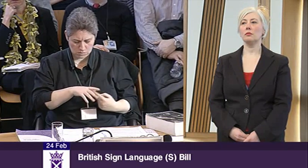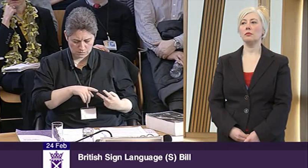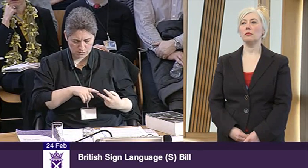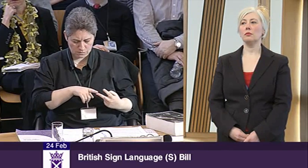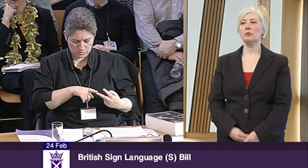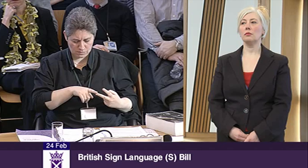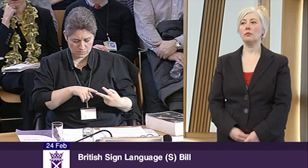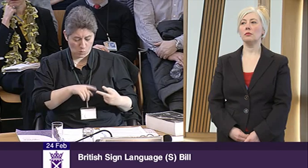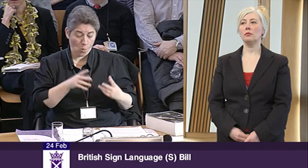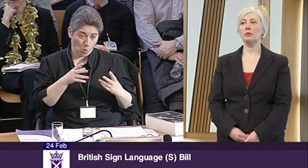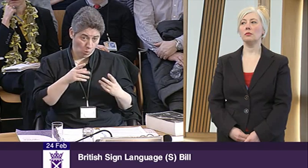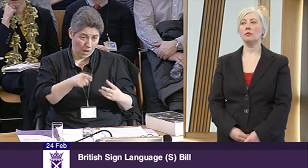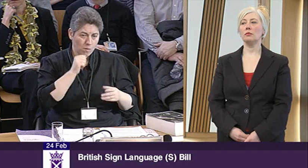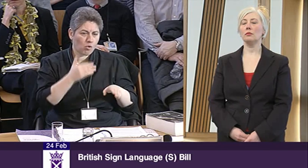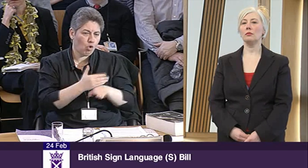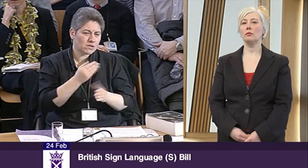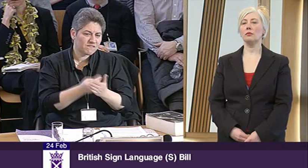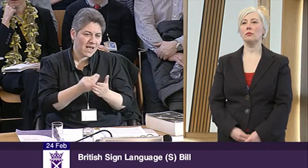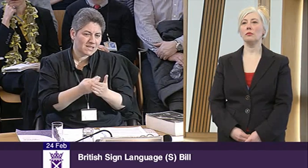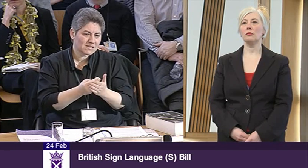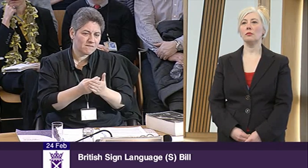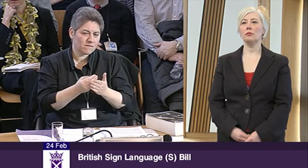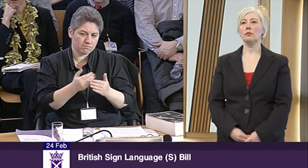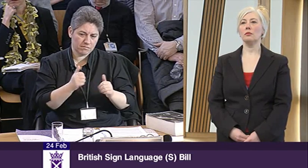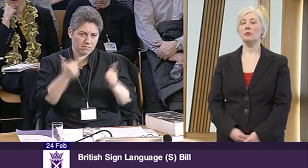who is responsible for what. However, we feel that that oversight role is very important.